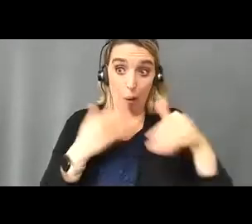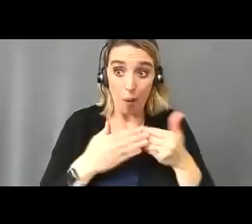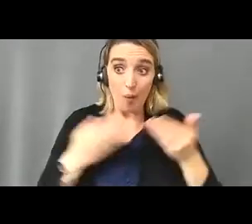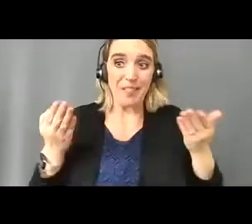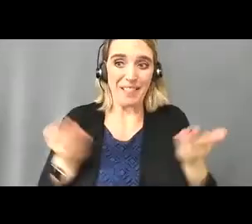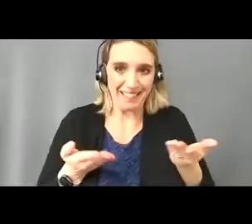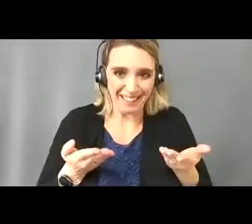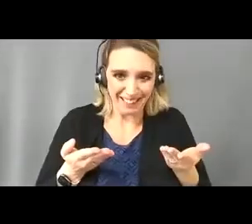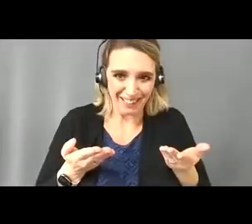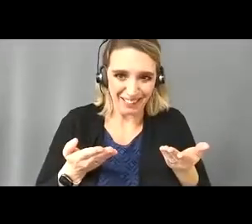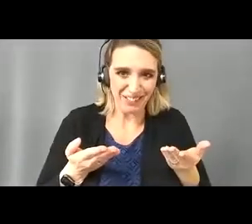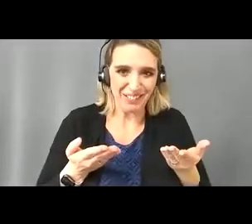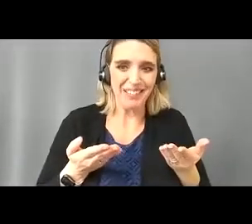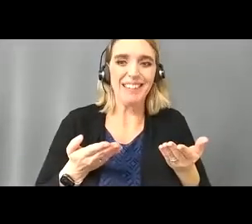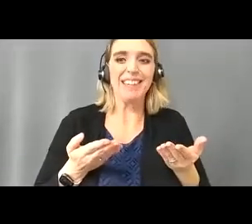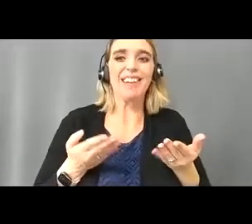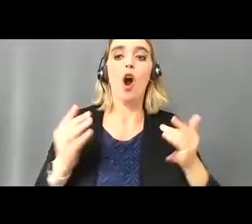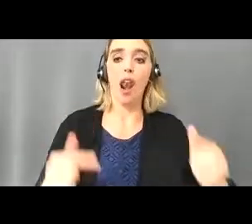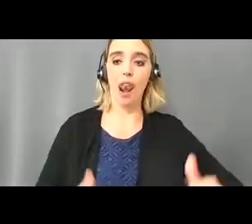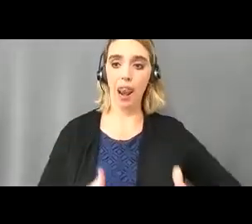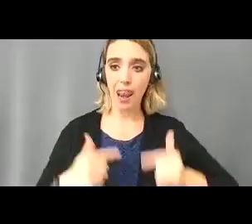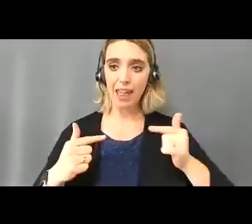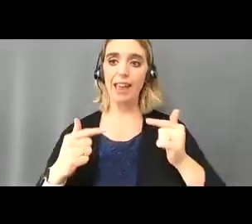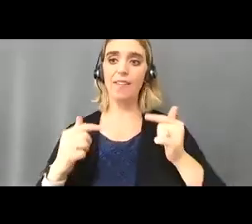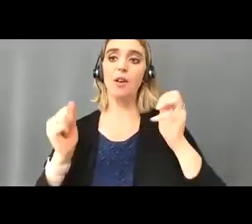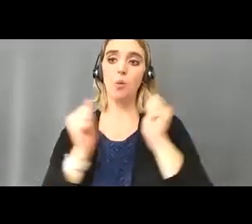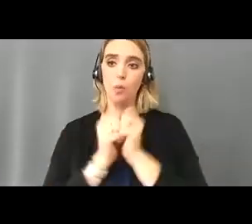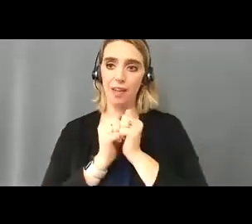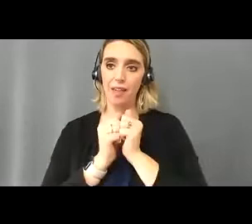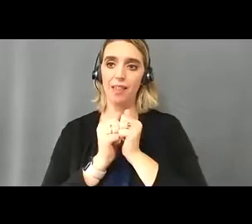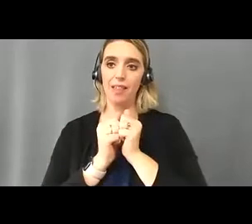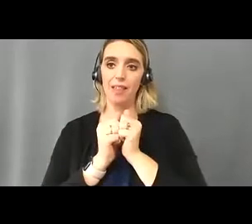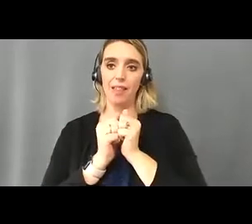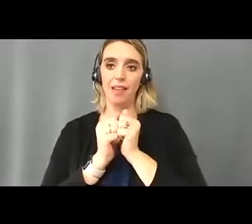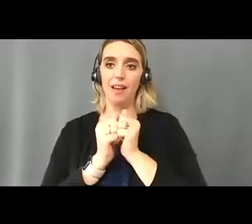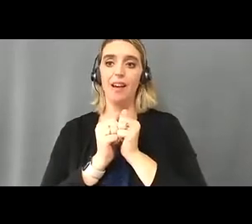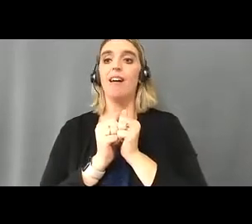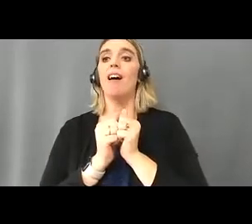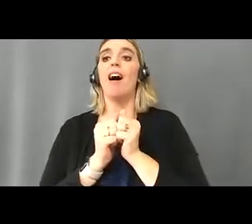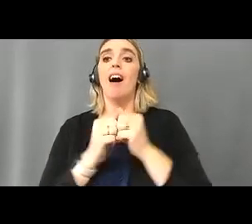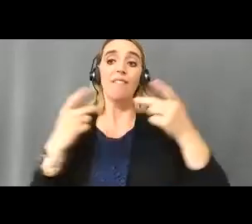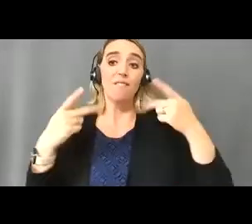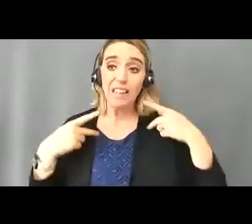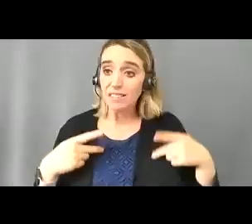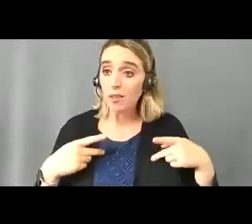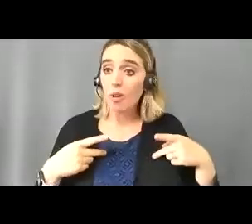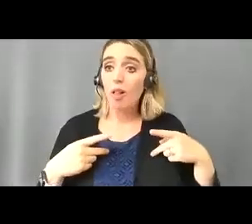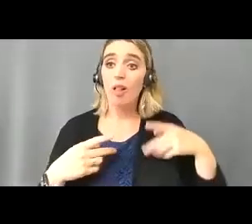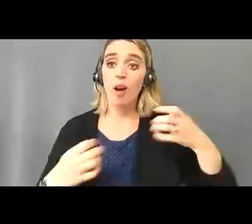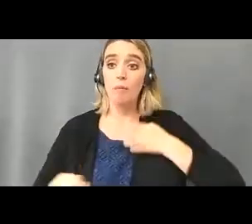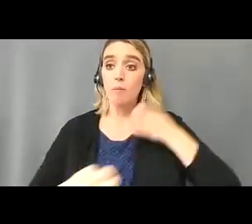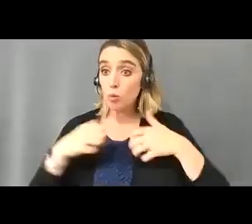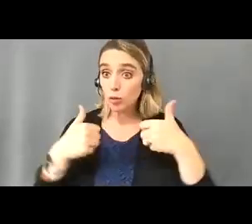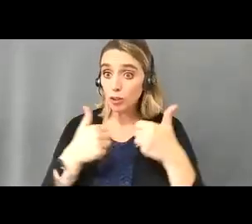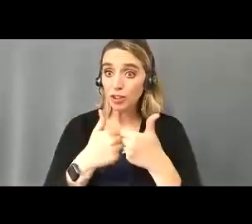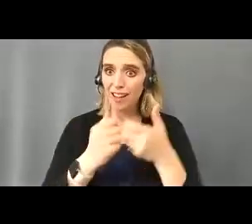is living with some type of physical or emotional challenge. And that's what makes NAMI different.